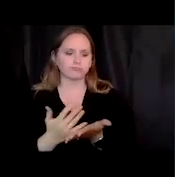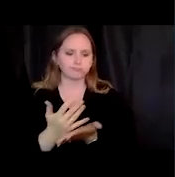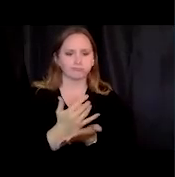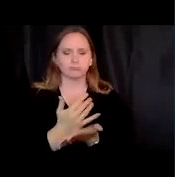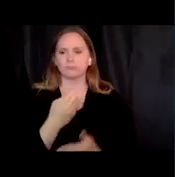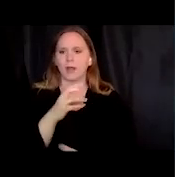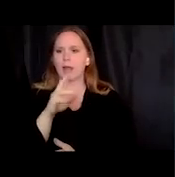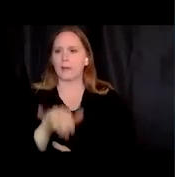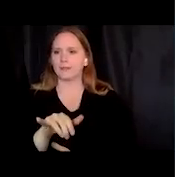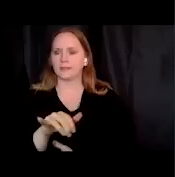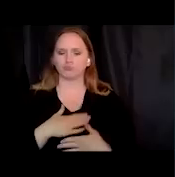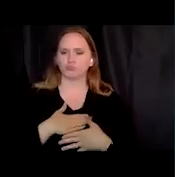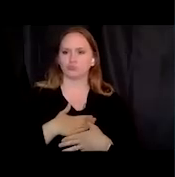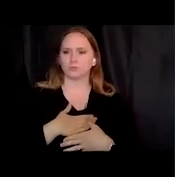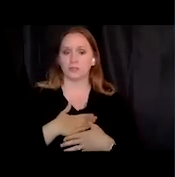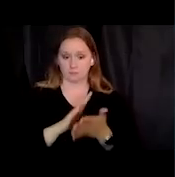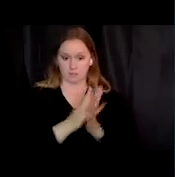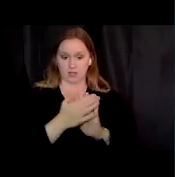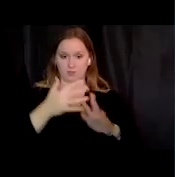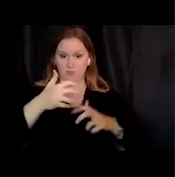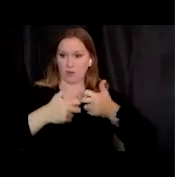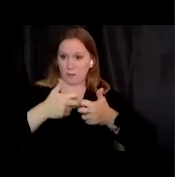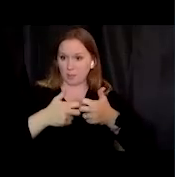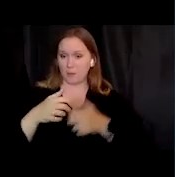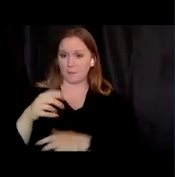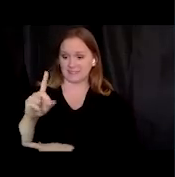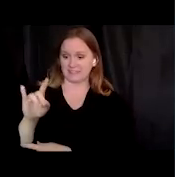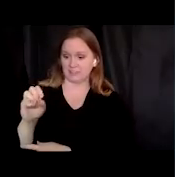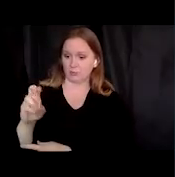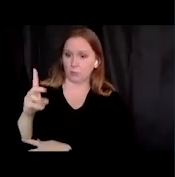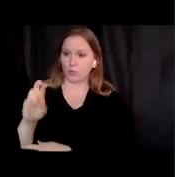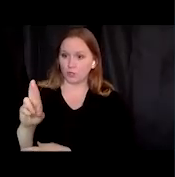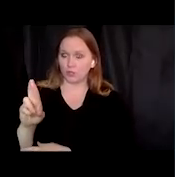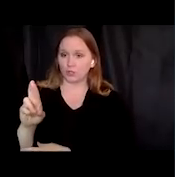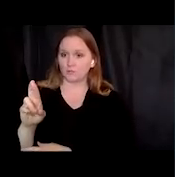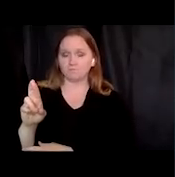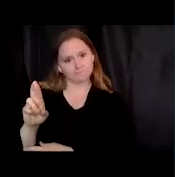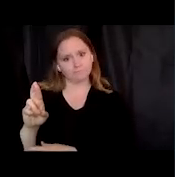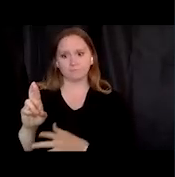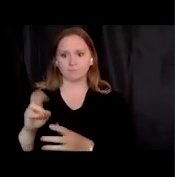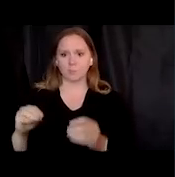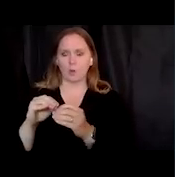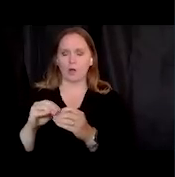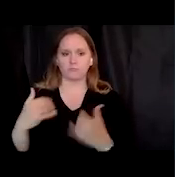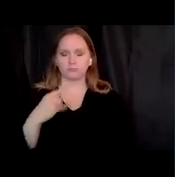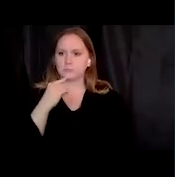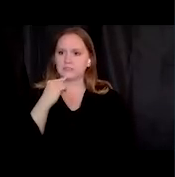When it becomes an issue, when it becomes hoarding disorder is a little more severe than that. It includes excessive collection,